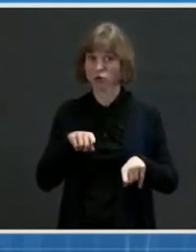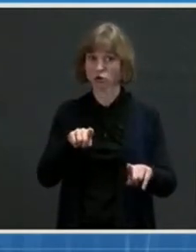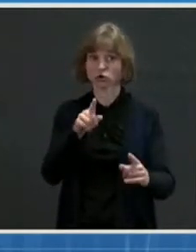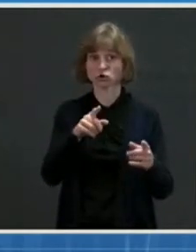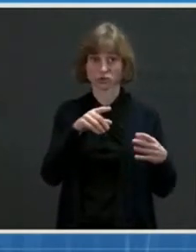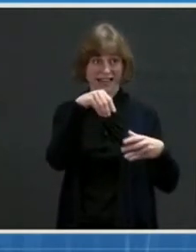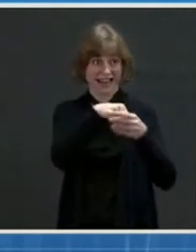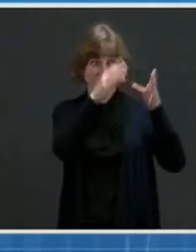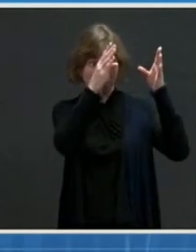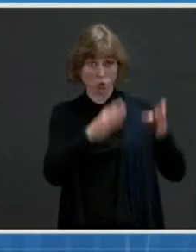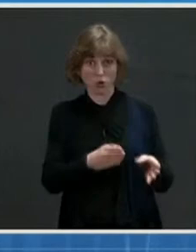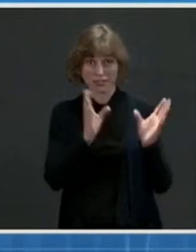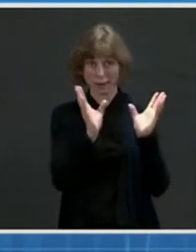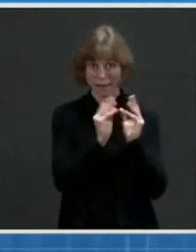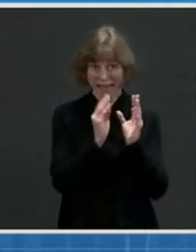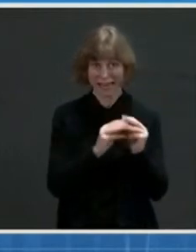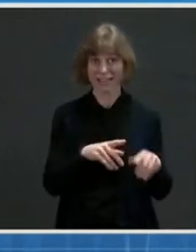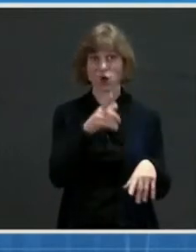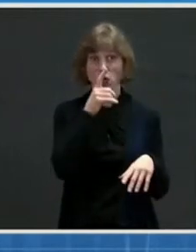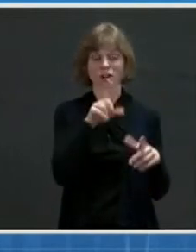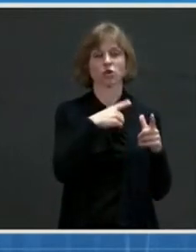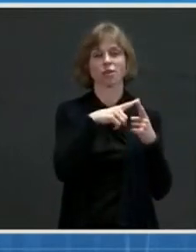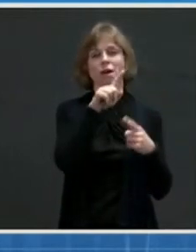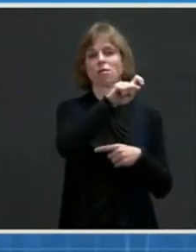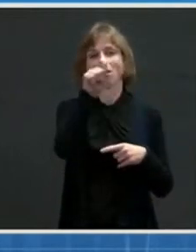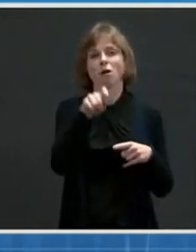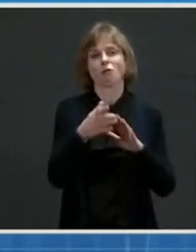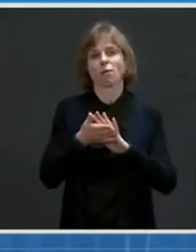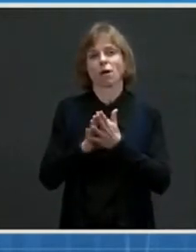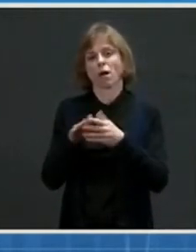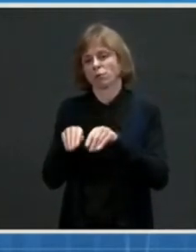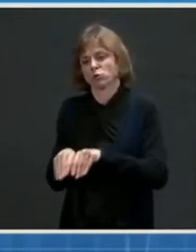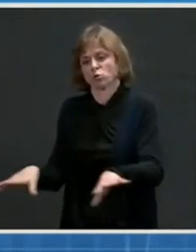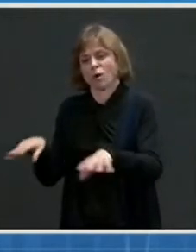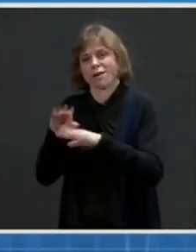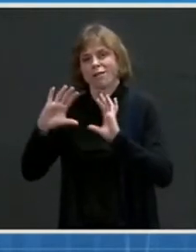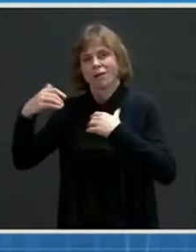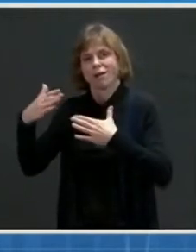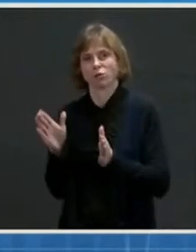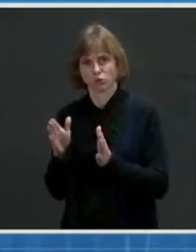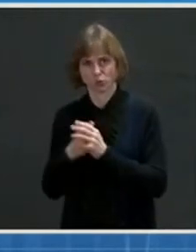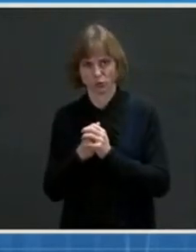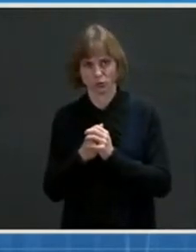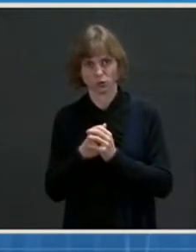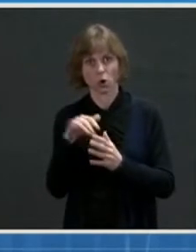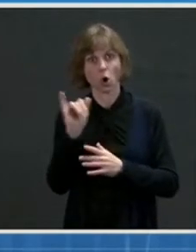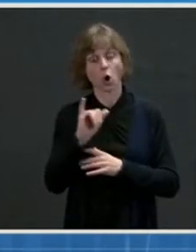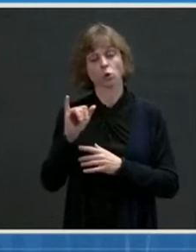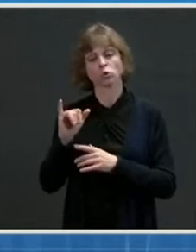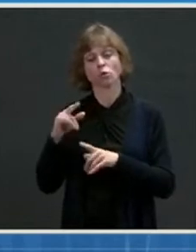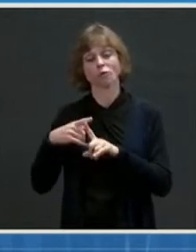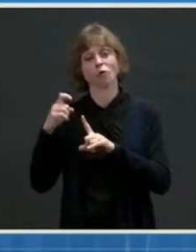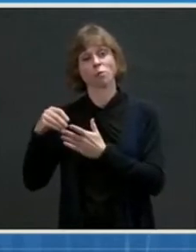IN THE SCHOOLS. COVID-19 SPREAD OFTEN OCCURRED DURING IN-PERSON MEETINGS OR LUNCHES AND SUBSEQUENT SPREAD